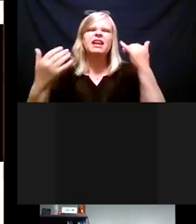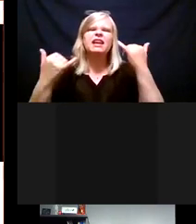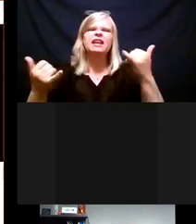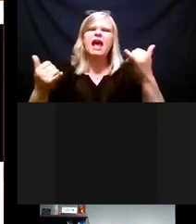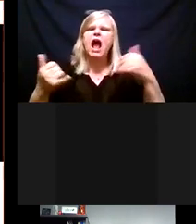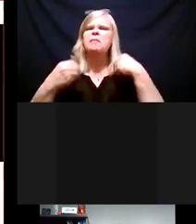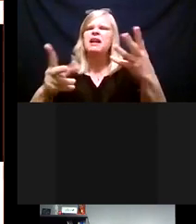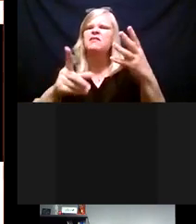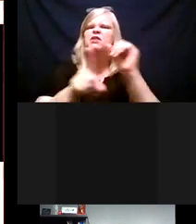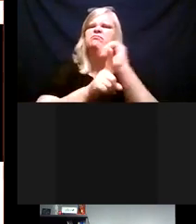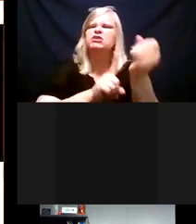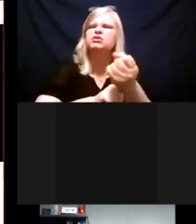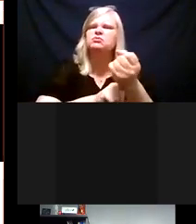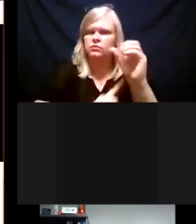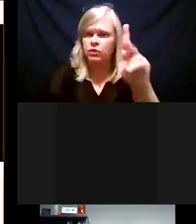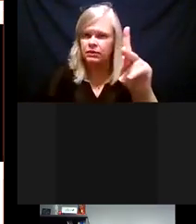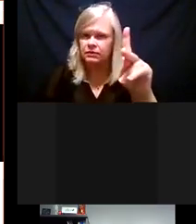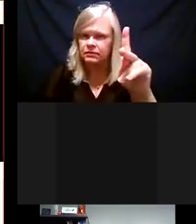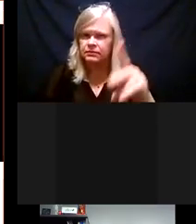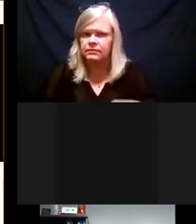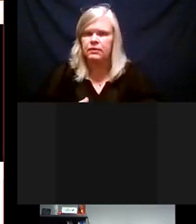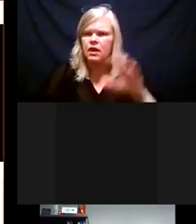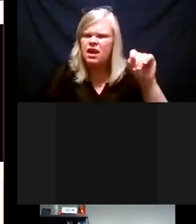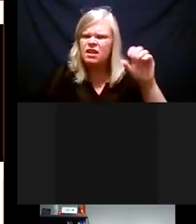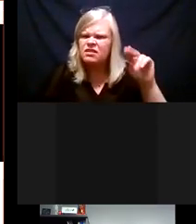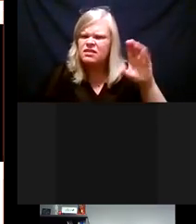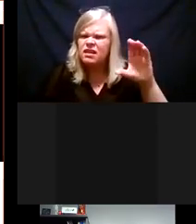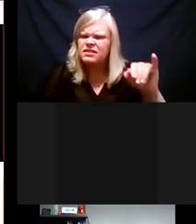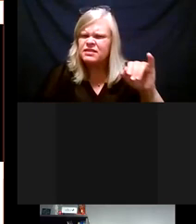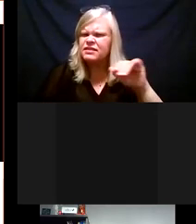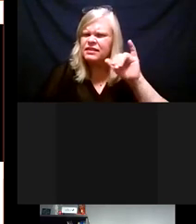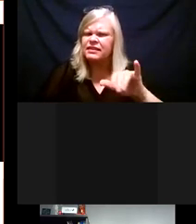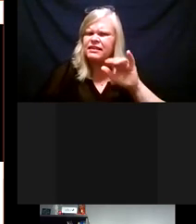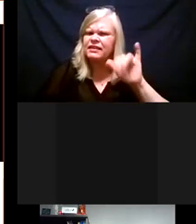HERE. SONCI, I THINK THIS IS YOURS.